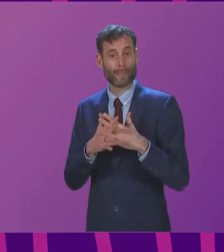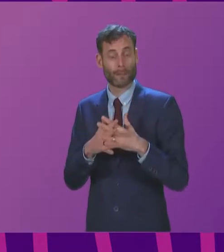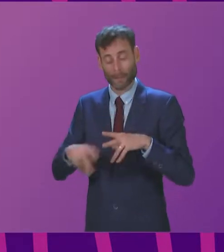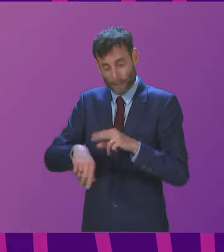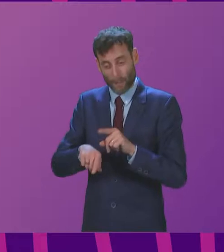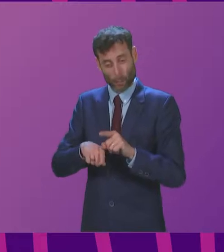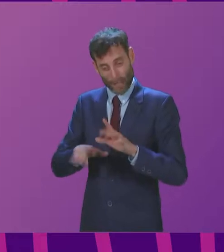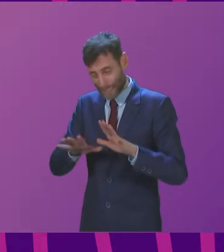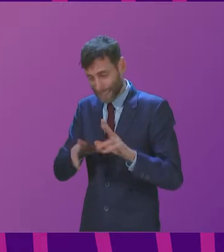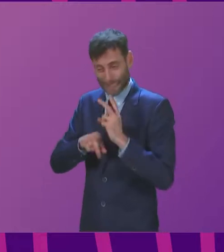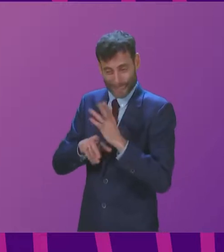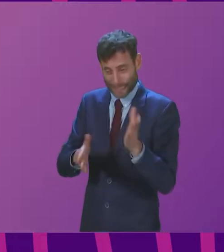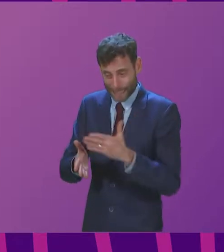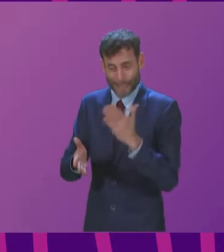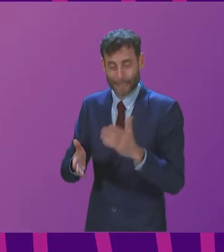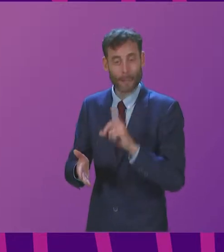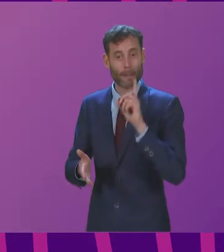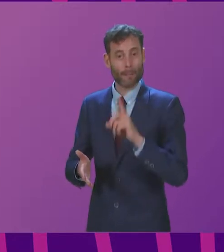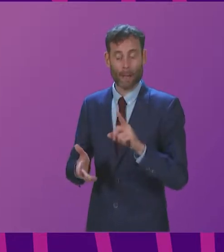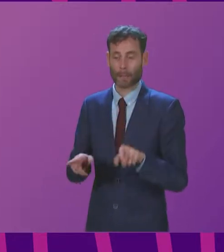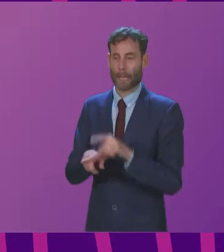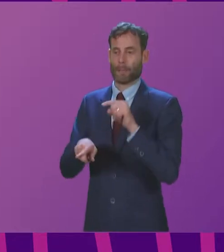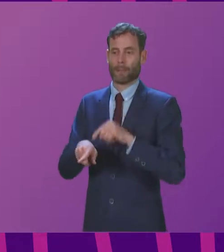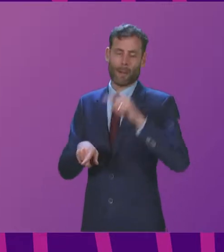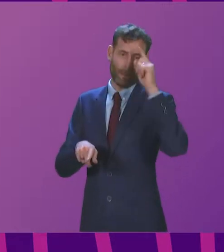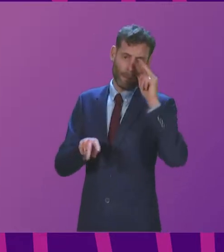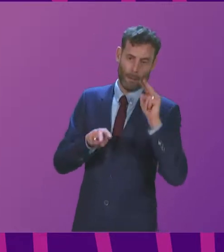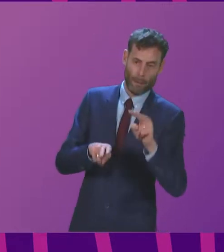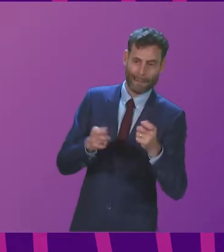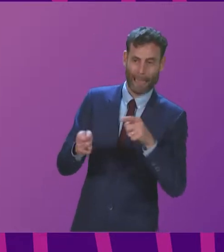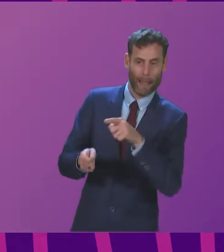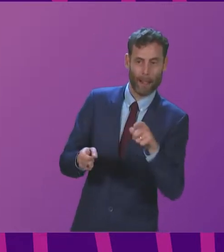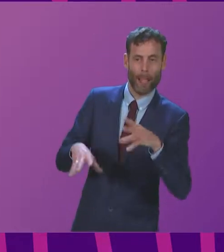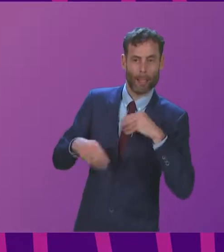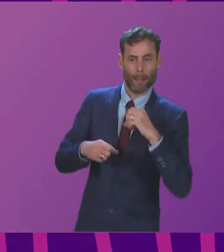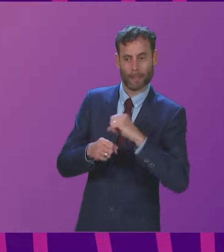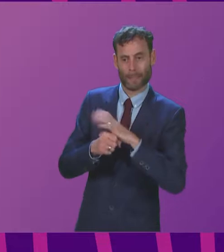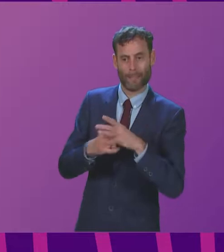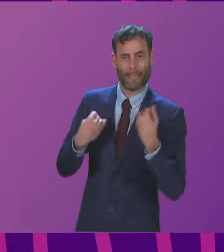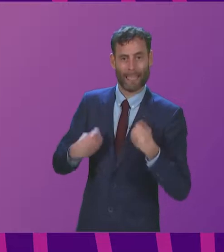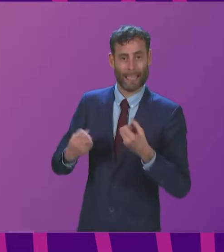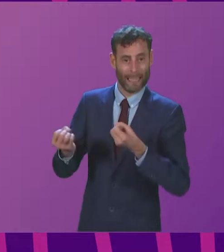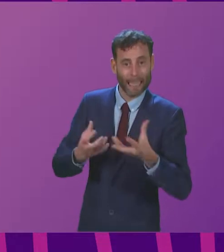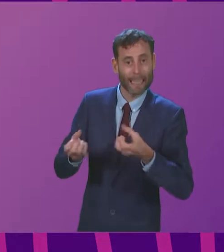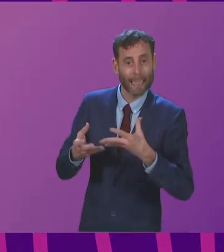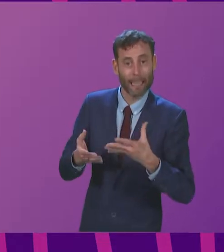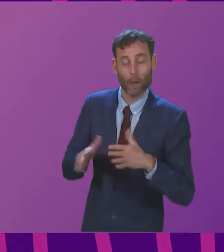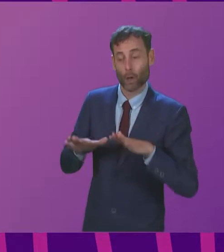but they face enormous Covid-related pressures, and they need urgent assistance now. We have seen the British Army offering valuable assistance